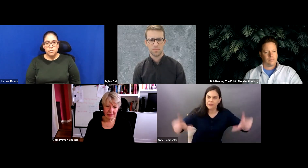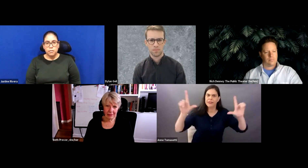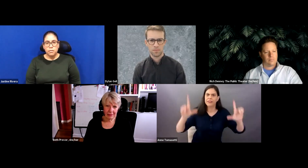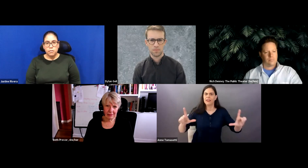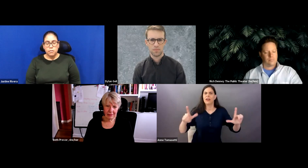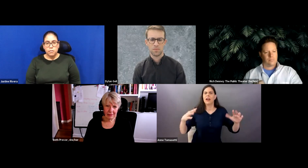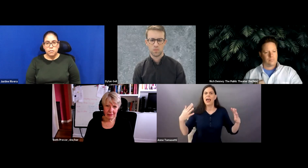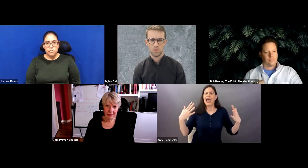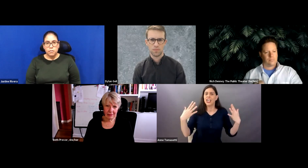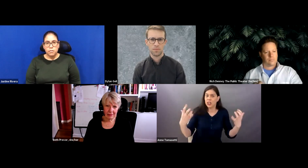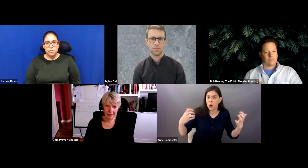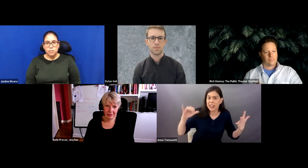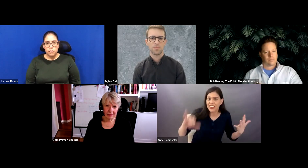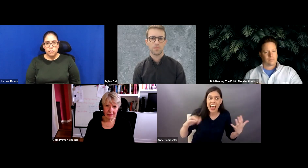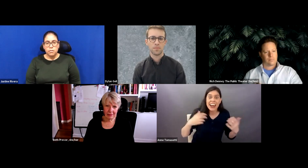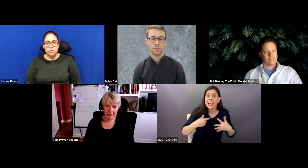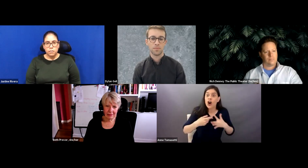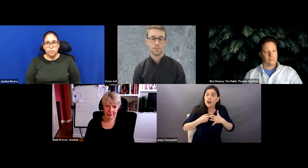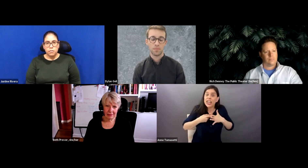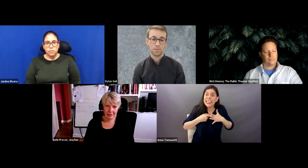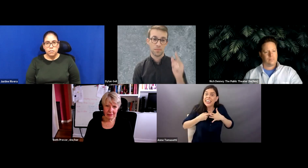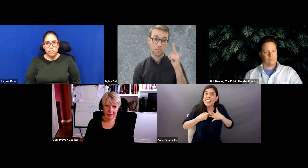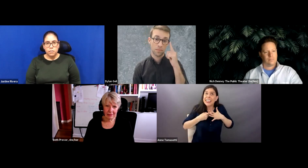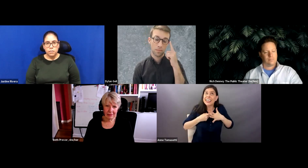with the stage becoming something on screen, and I